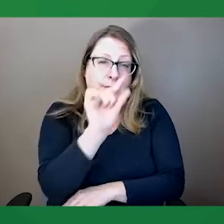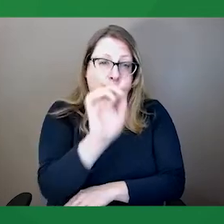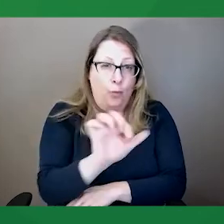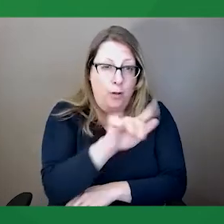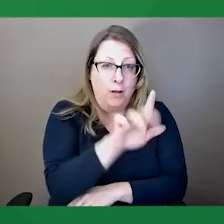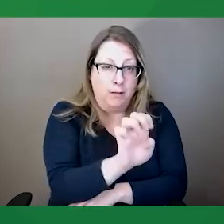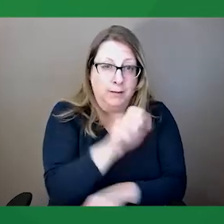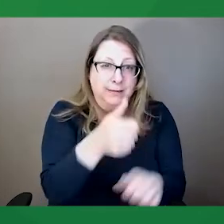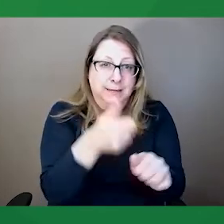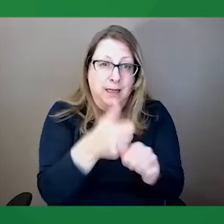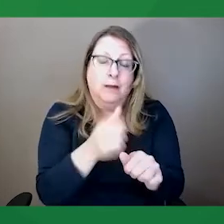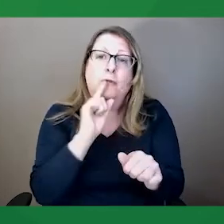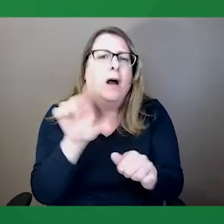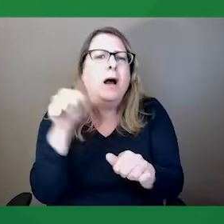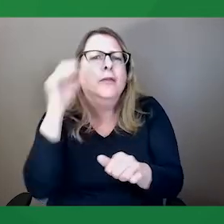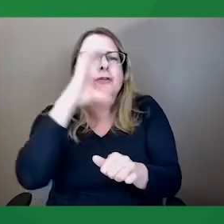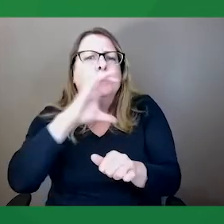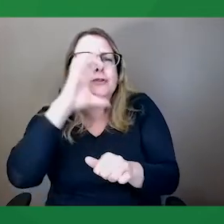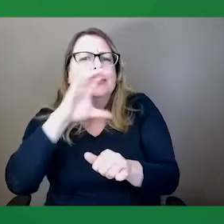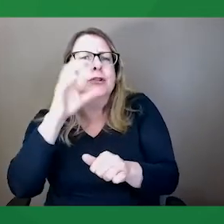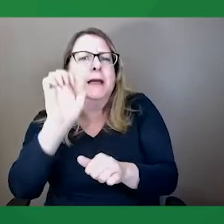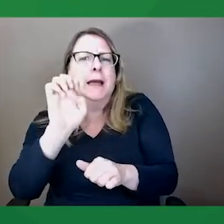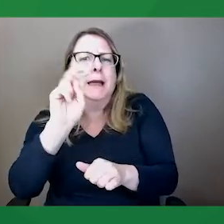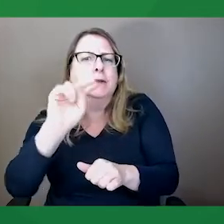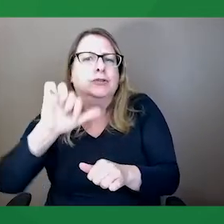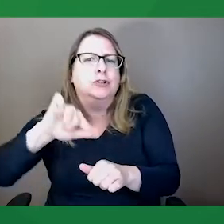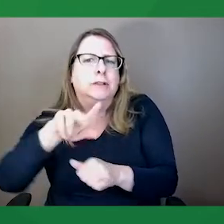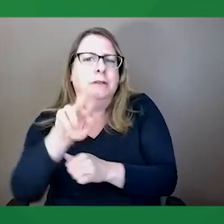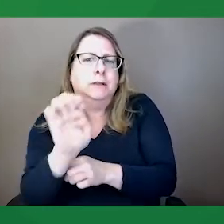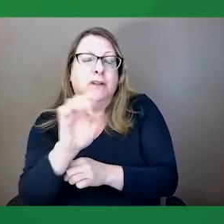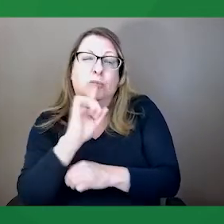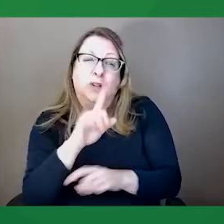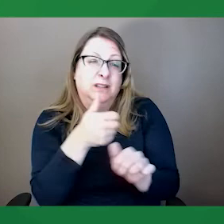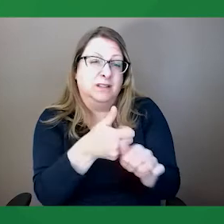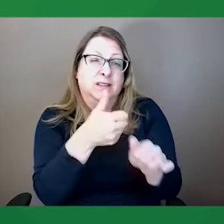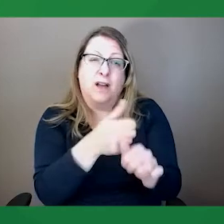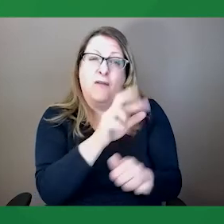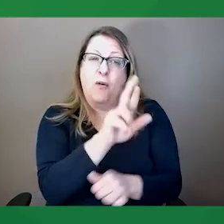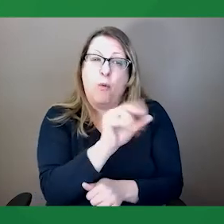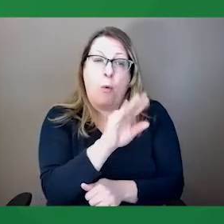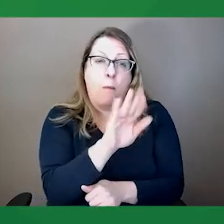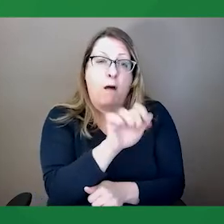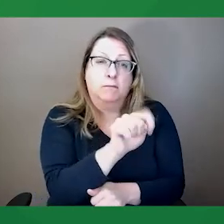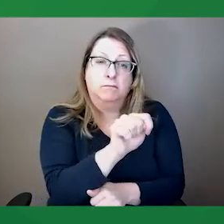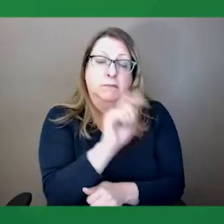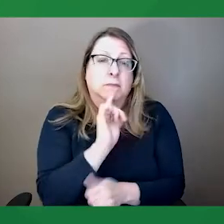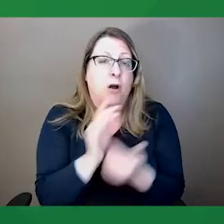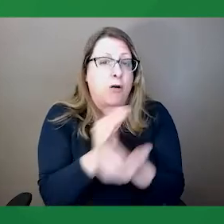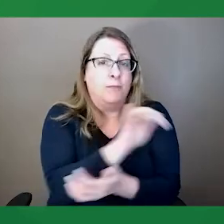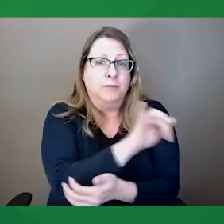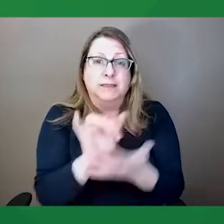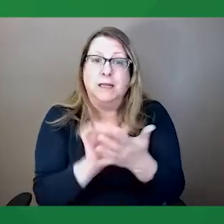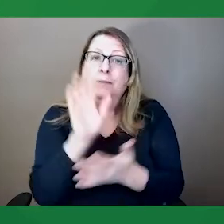any others algorithm, search engines, are just bots, their robots, so think about them like screen readers